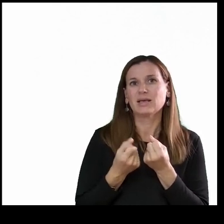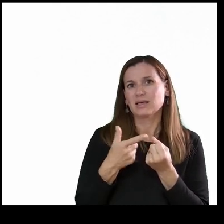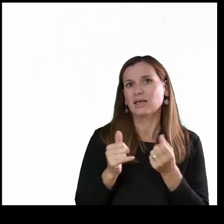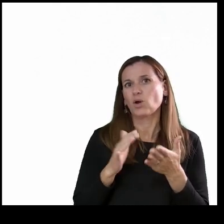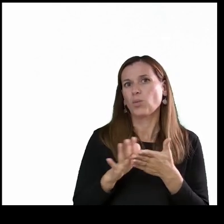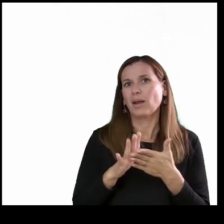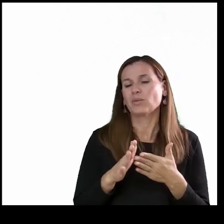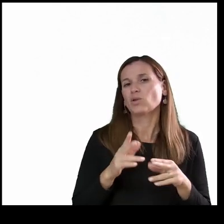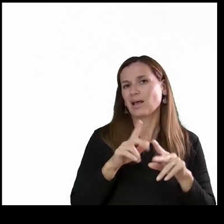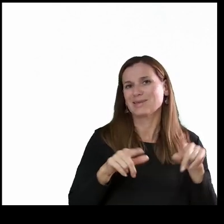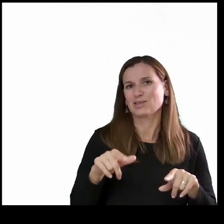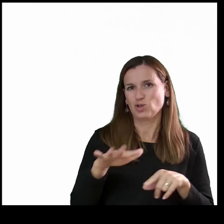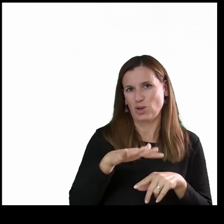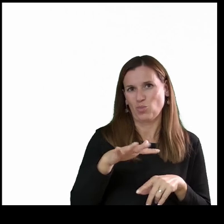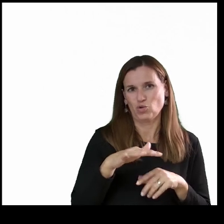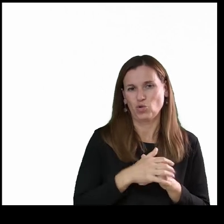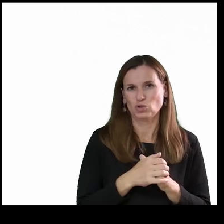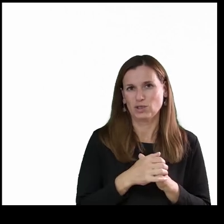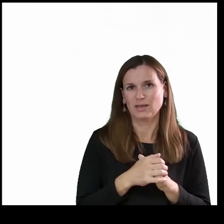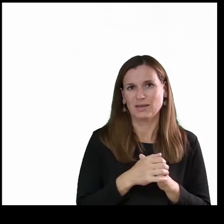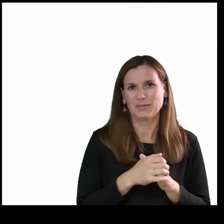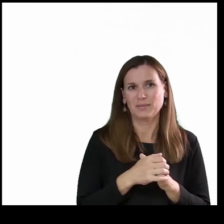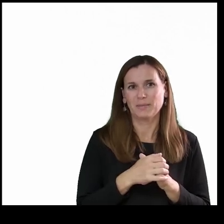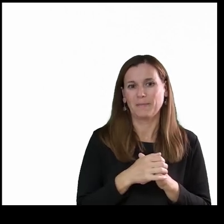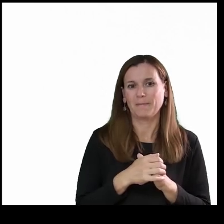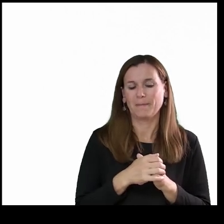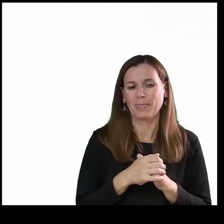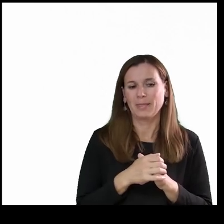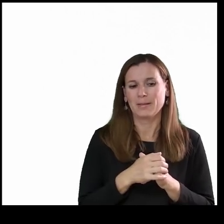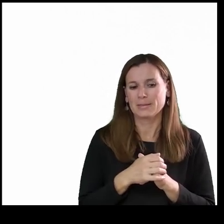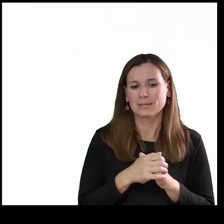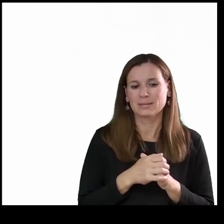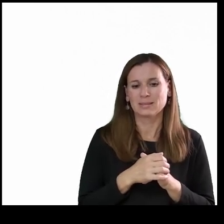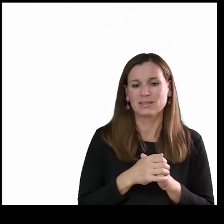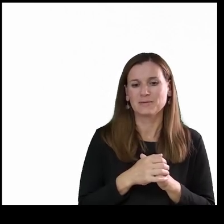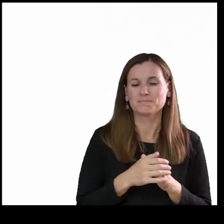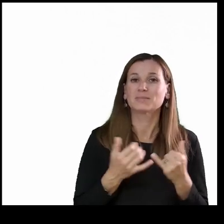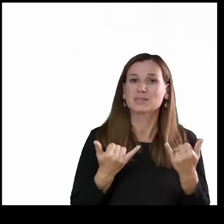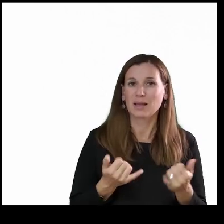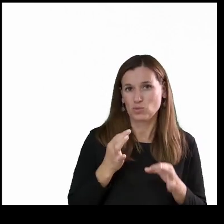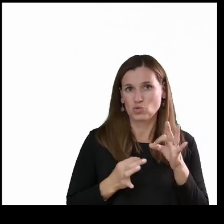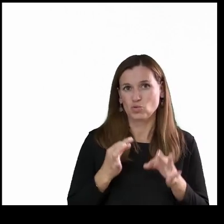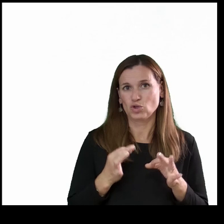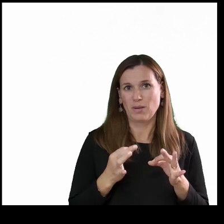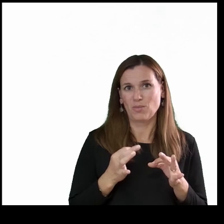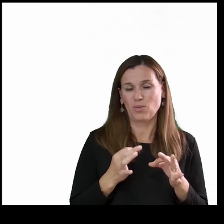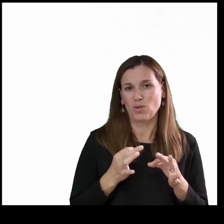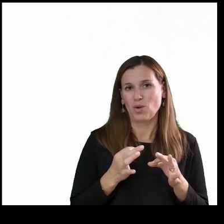And now we are trying to apply the top down approach